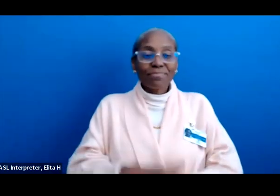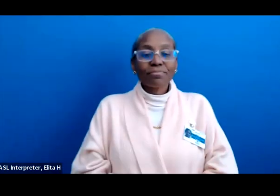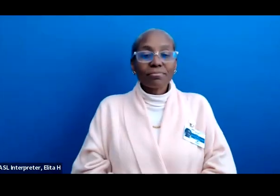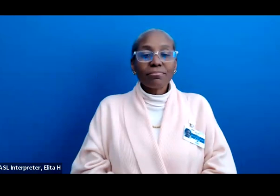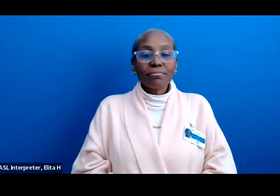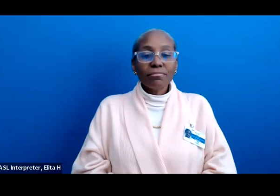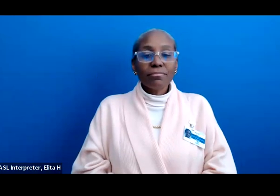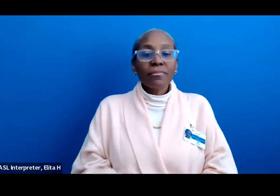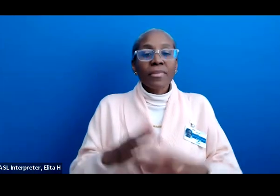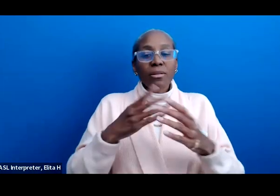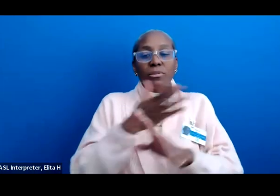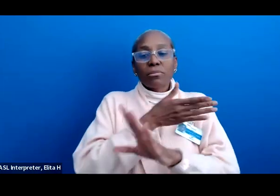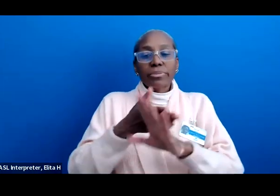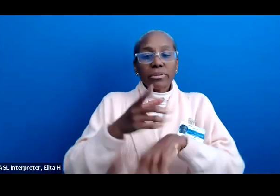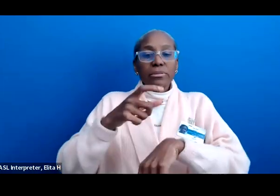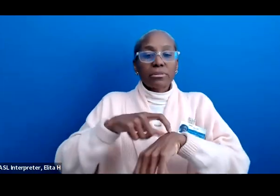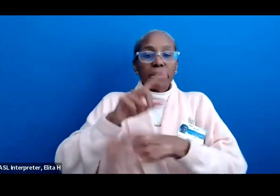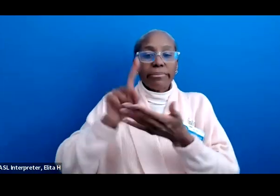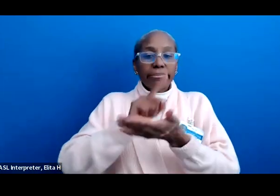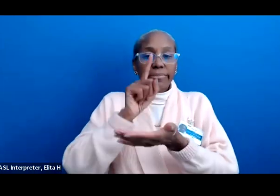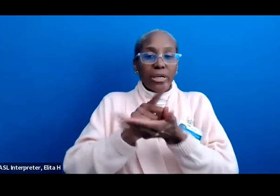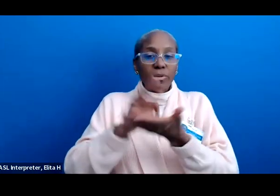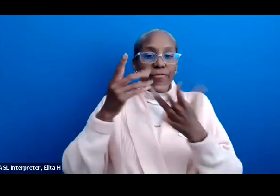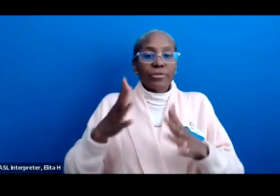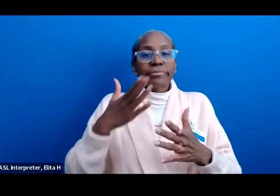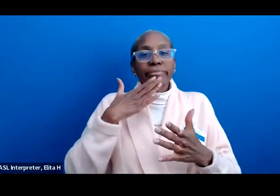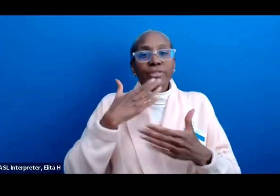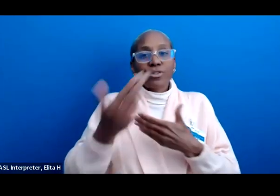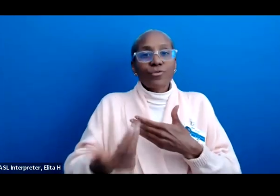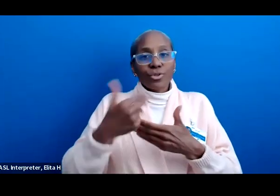Anyway, we're at the top of our hour. Thank you for coming today.